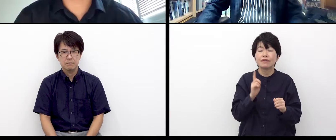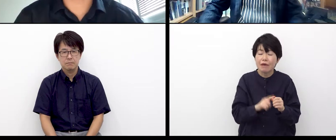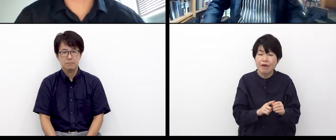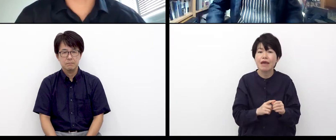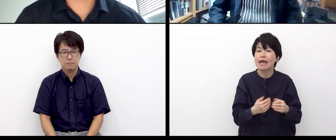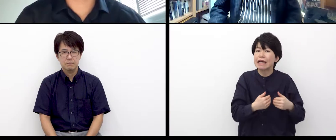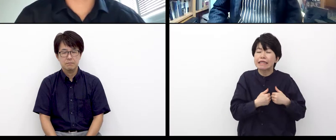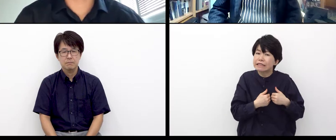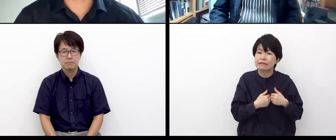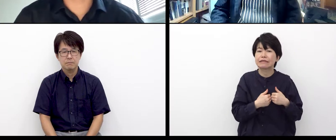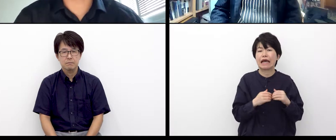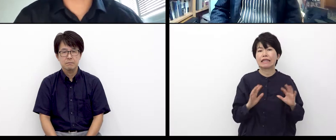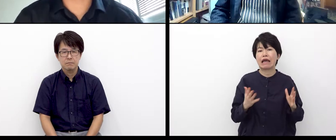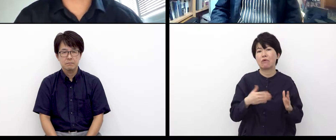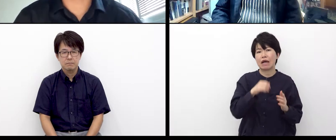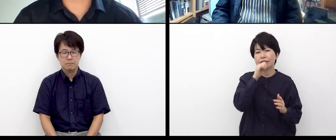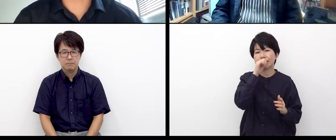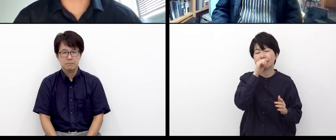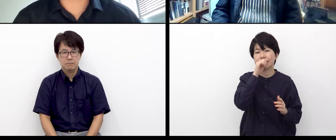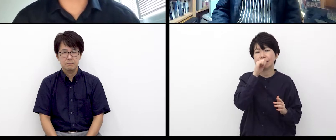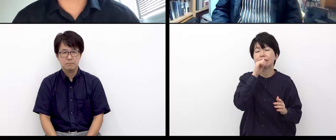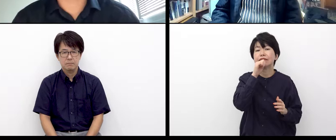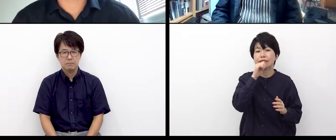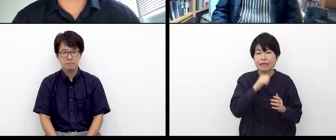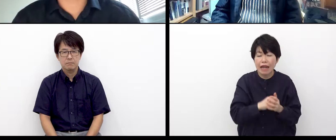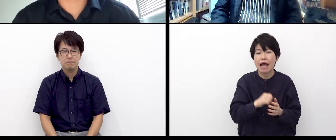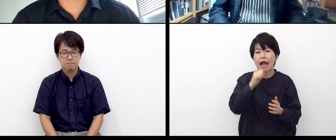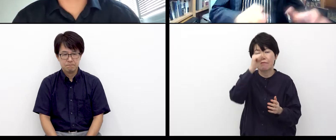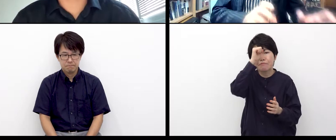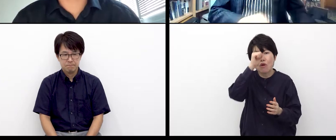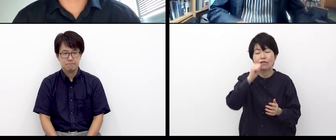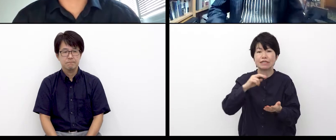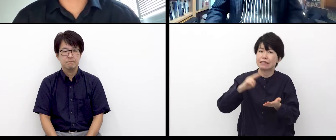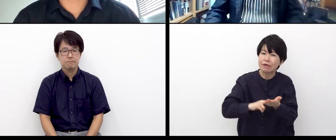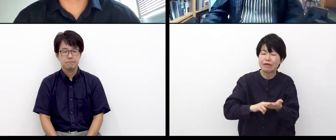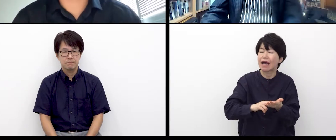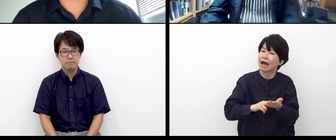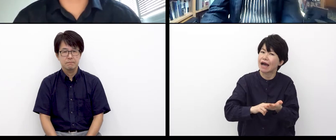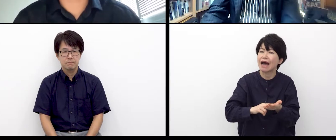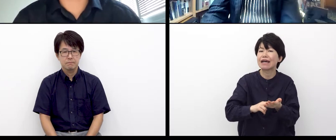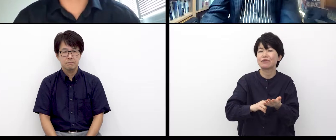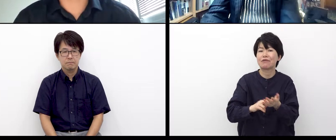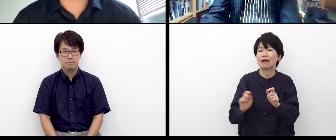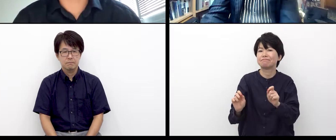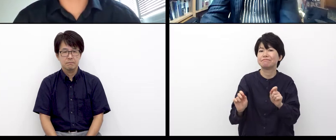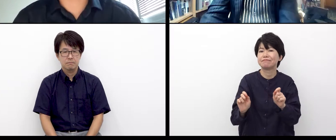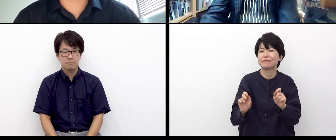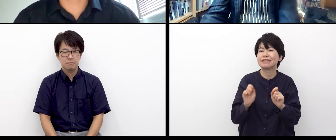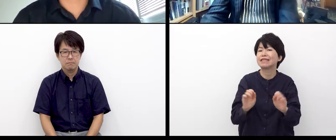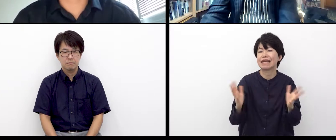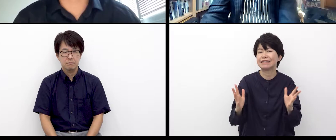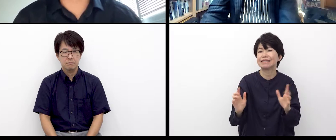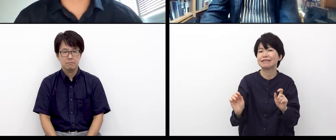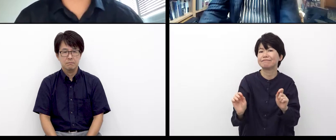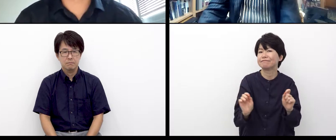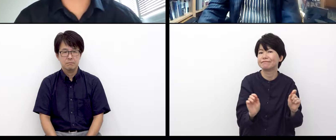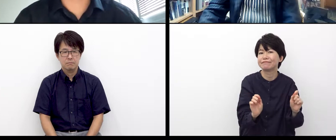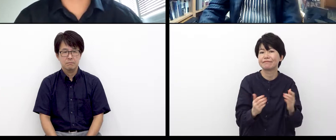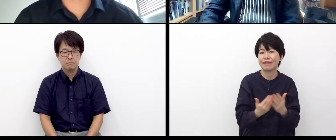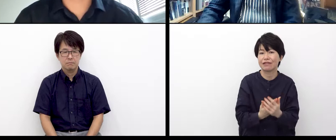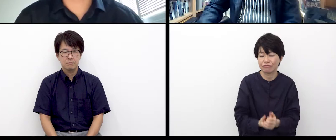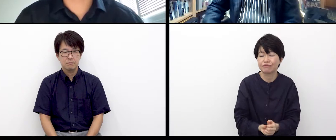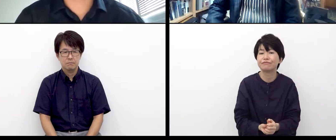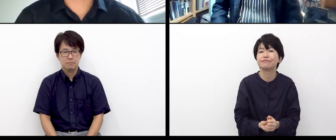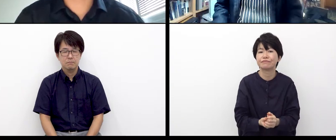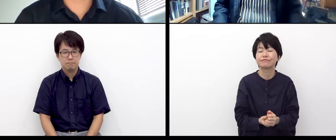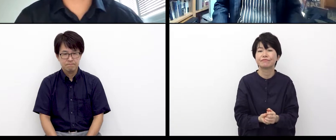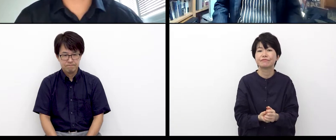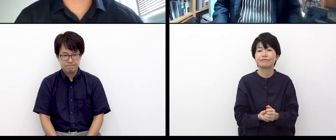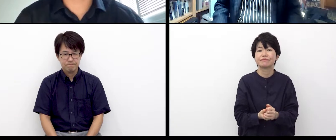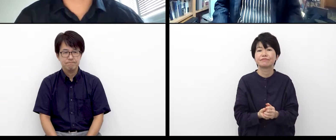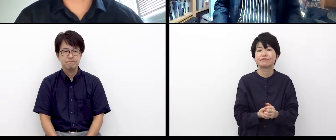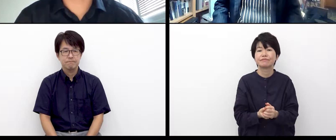if as less people as possible get hurt, so we suspended the judgment that it’s a disease.